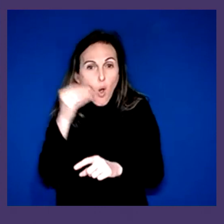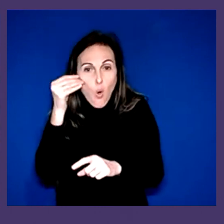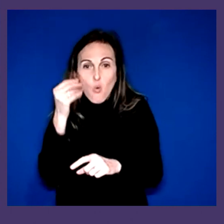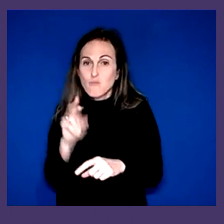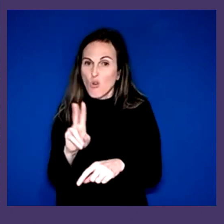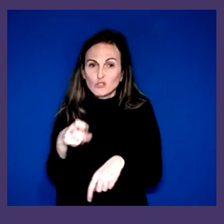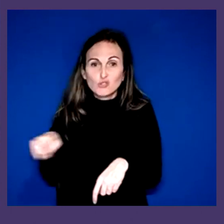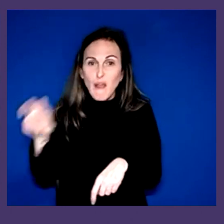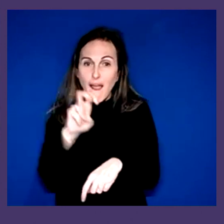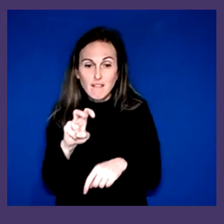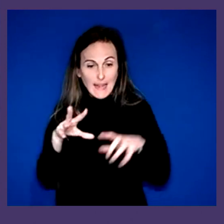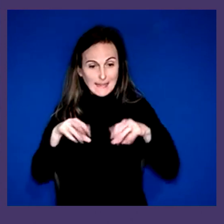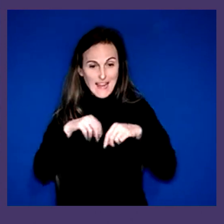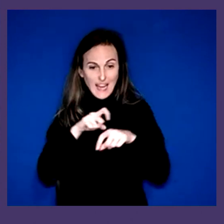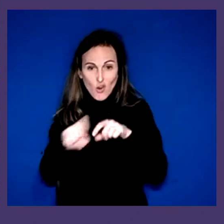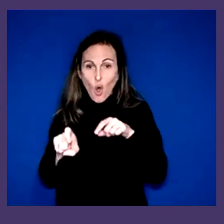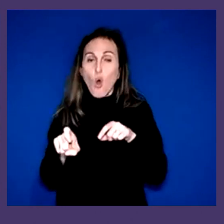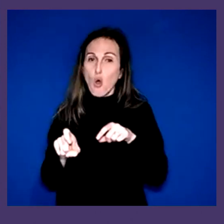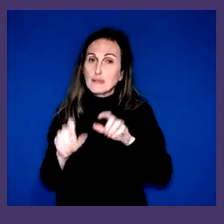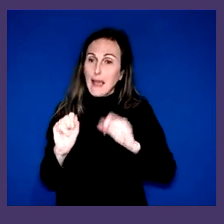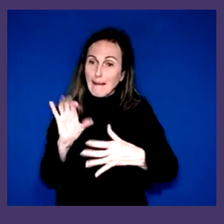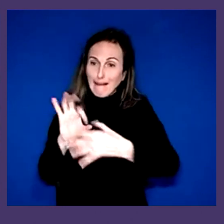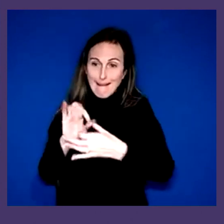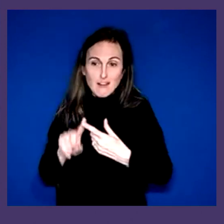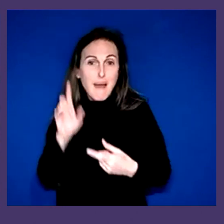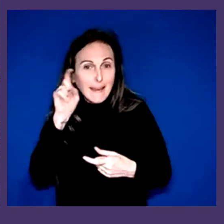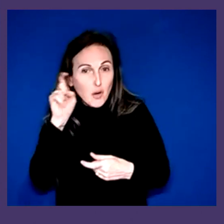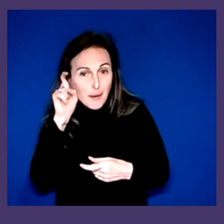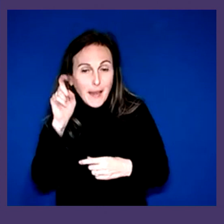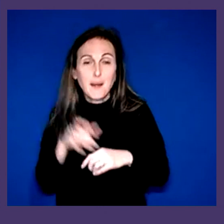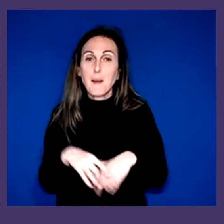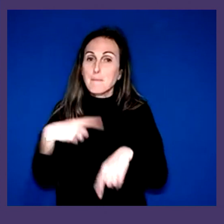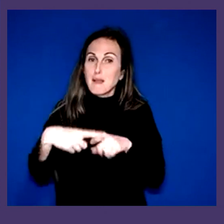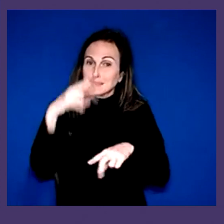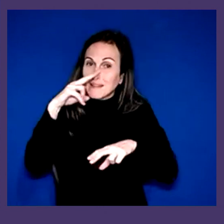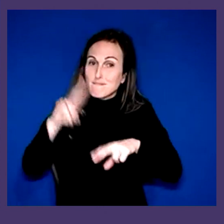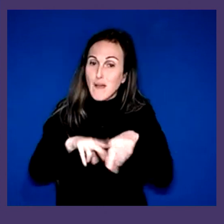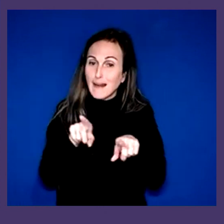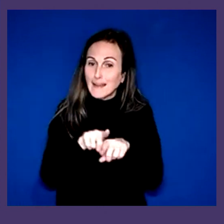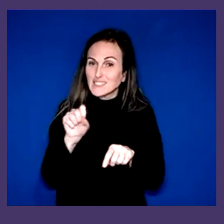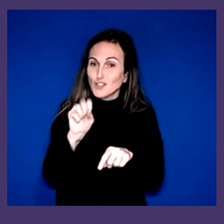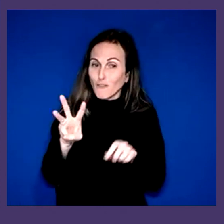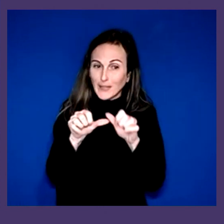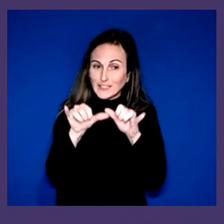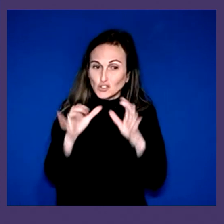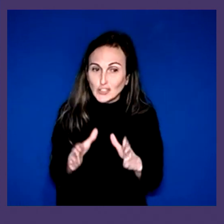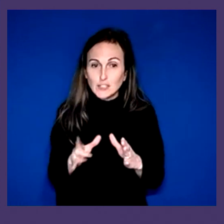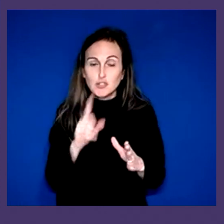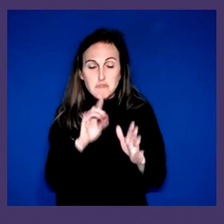It will also be fun as a software engineer to be beta testing this feature as it's in development.